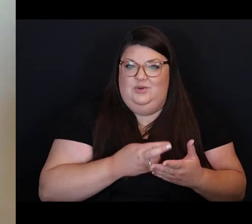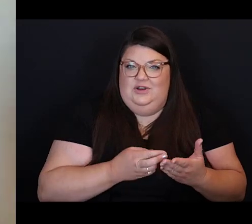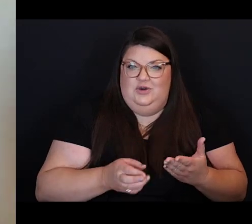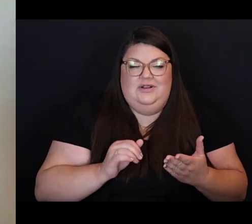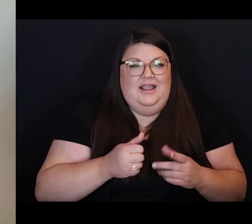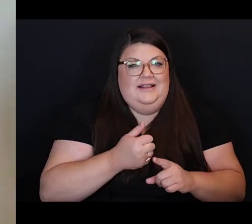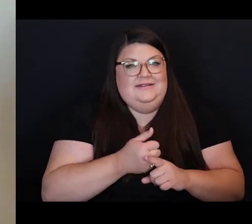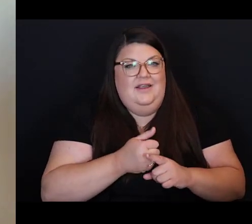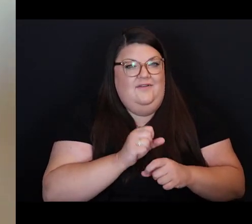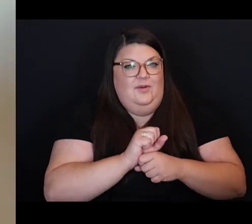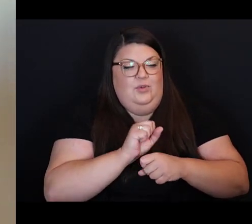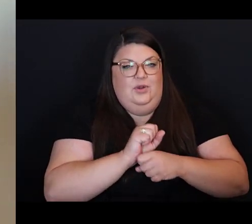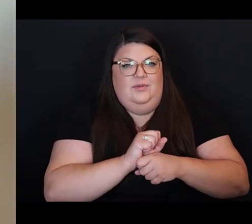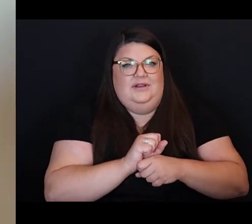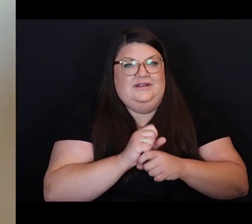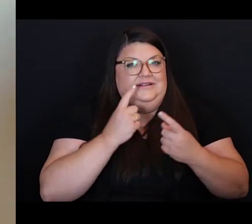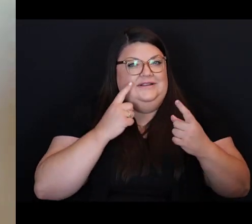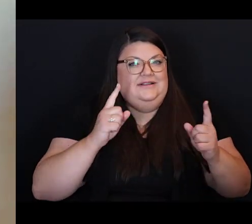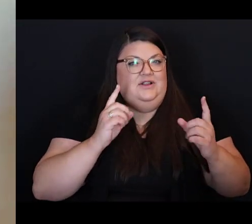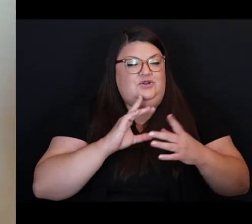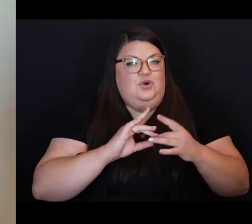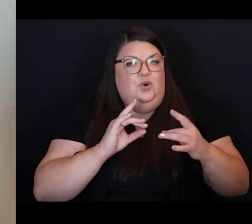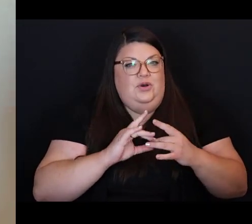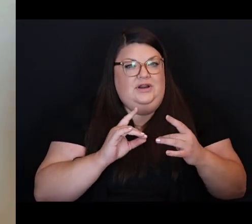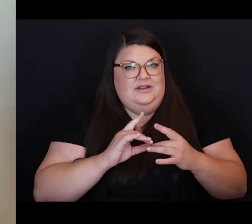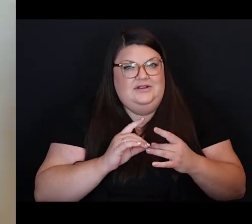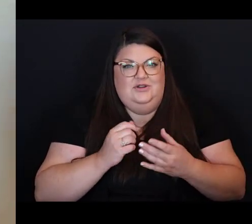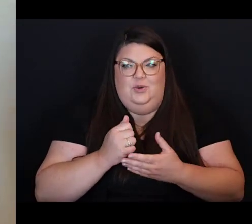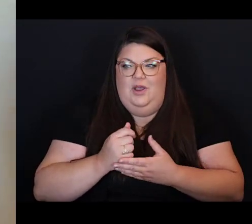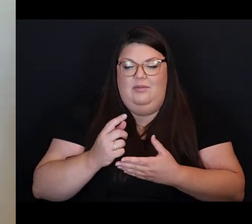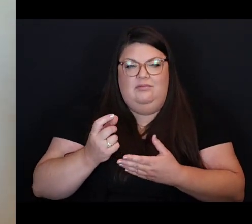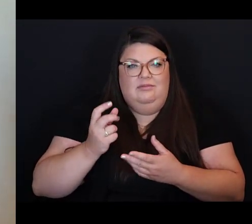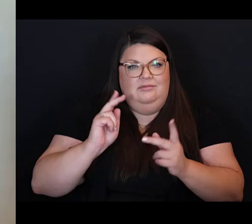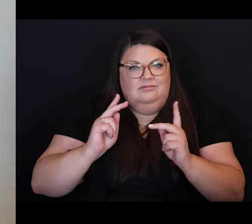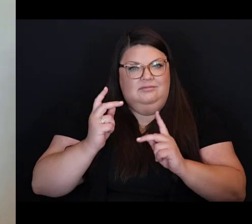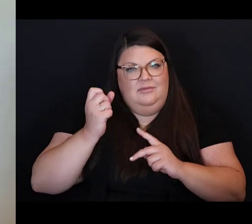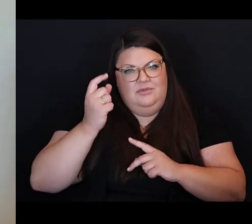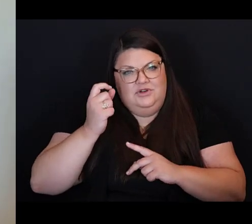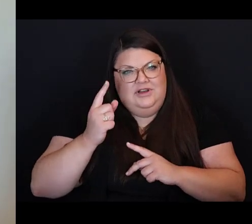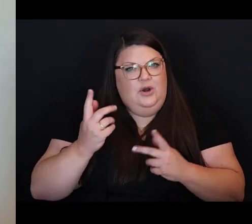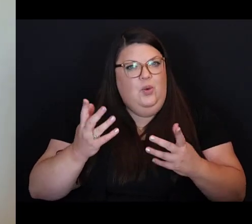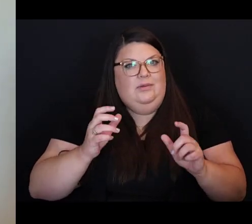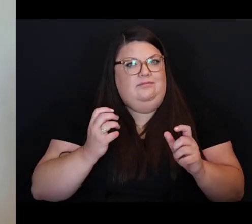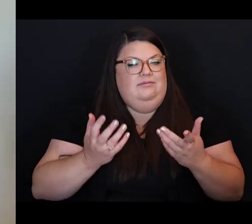success stories to learn about entrepreneurs and what might be possible and then you